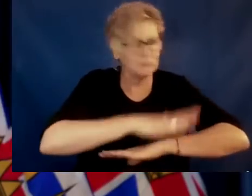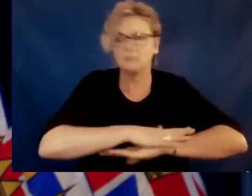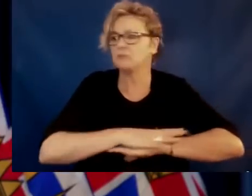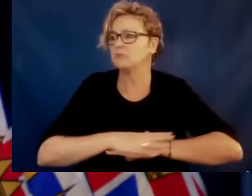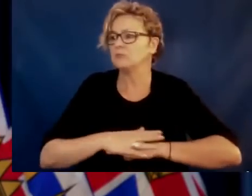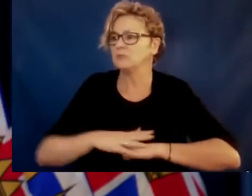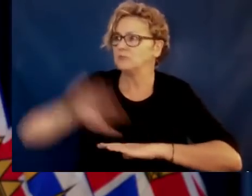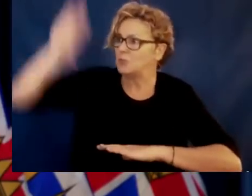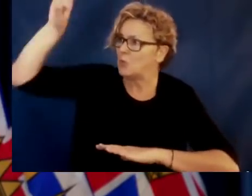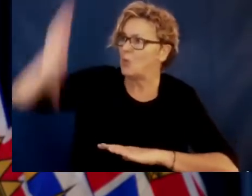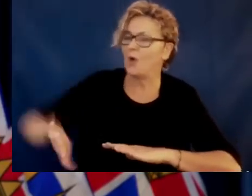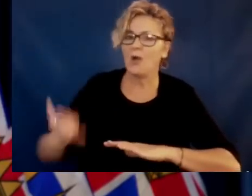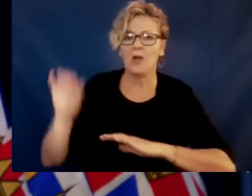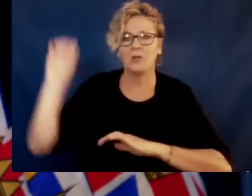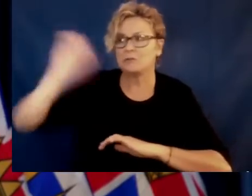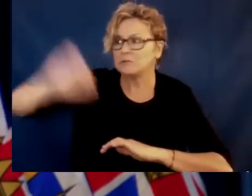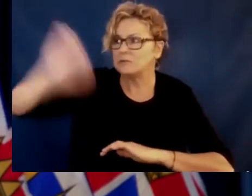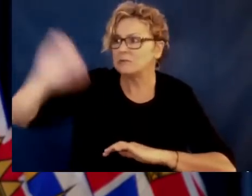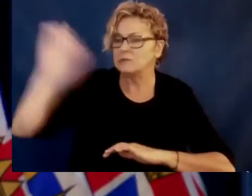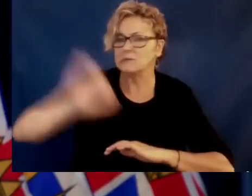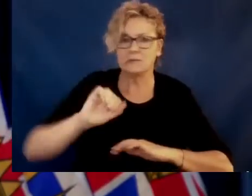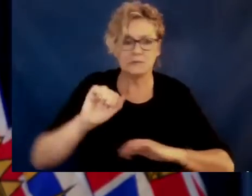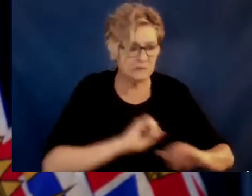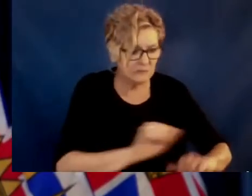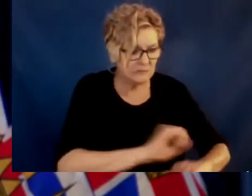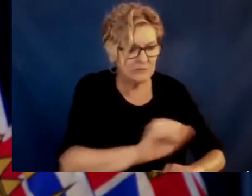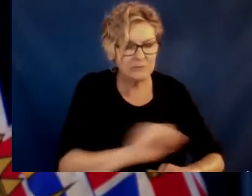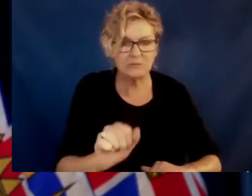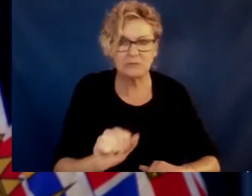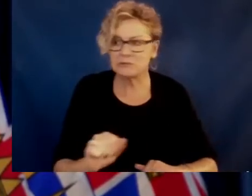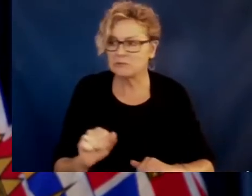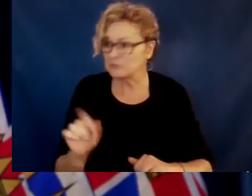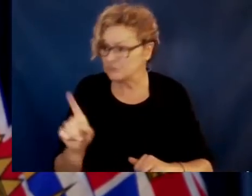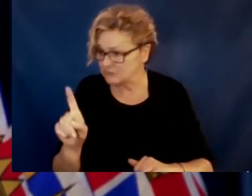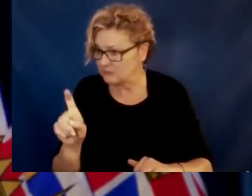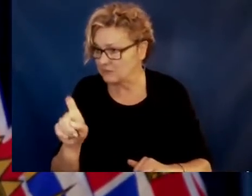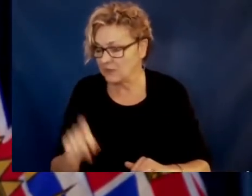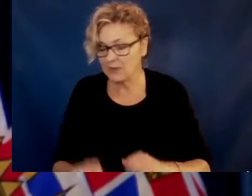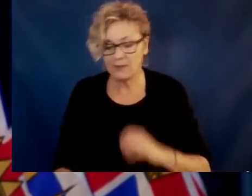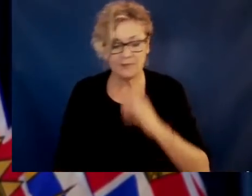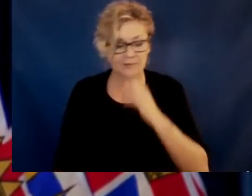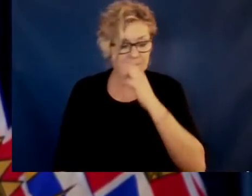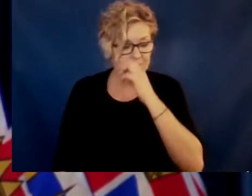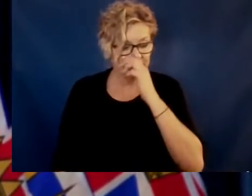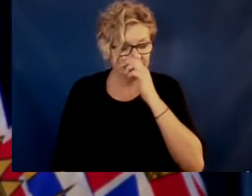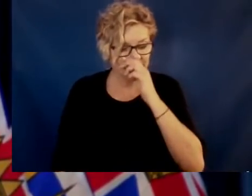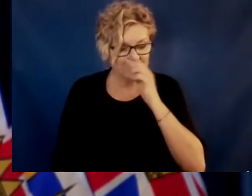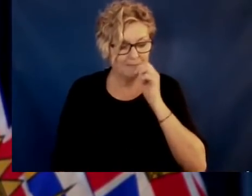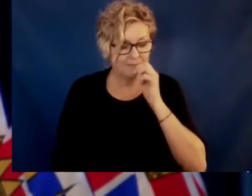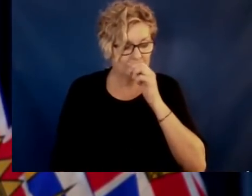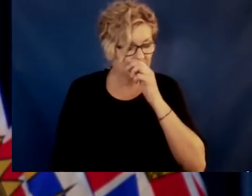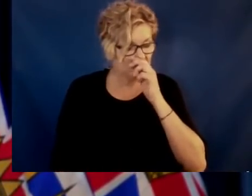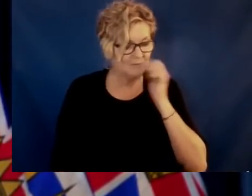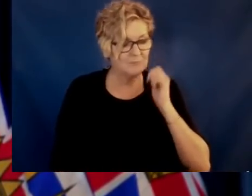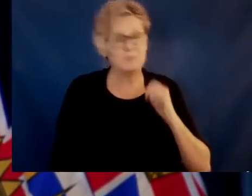adequate time in those situations, we know that environments can make a difference. So we want to have adequate time for